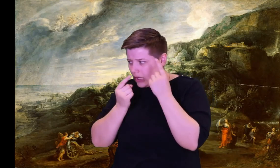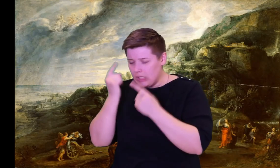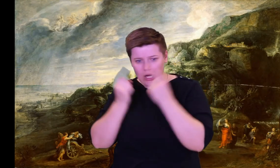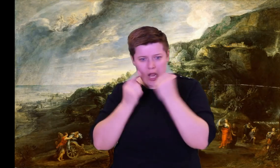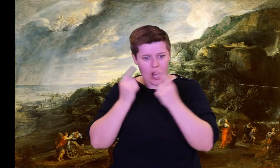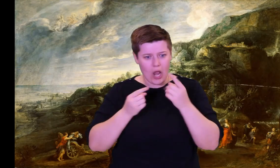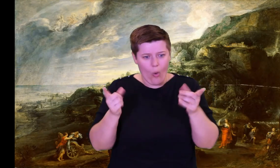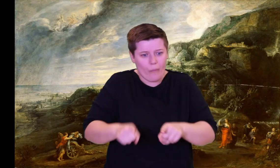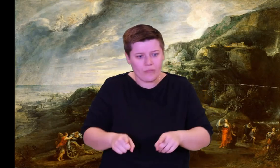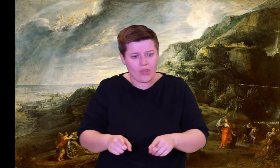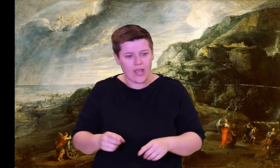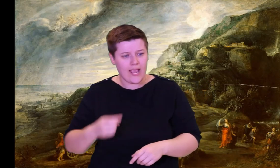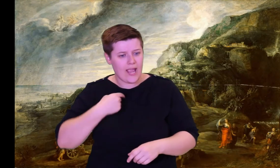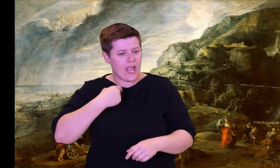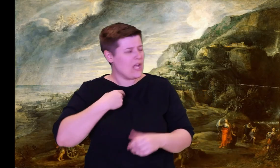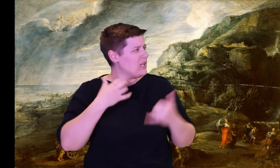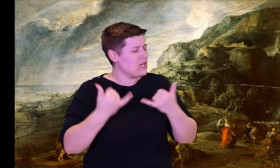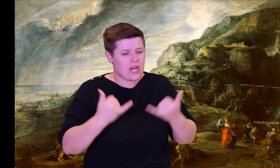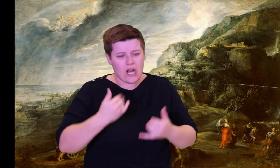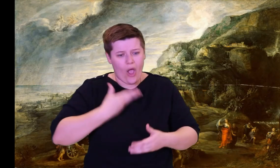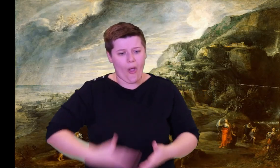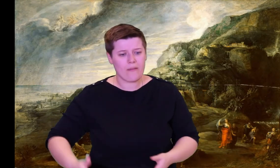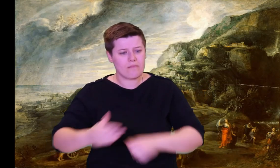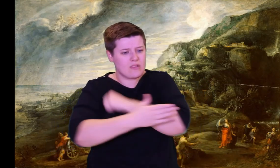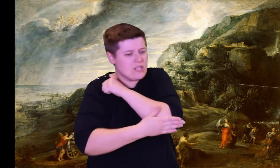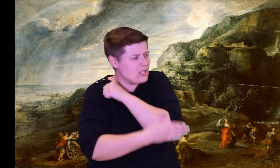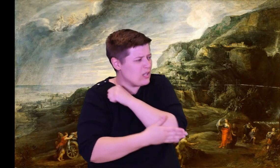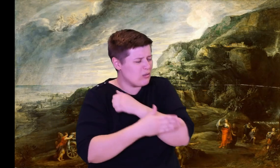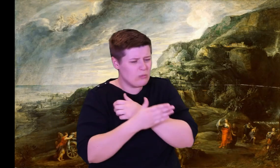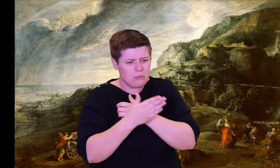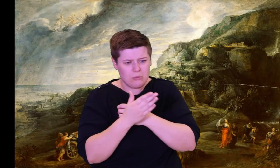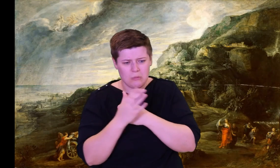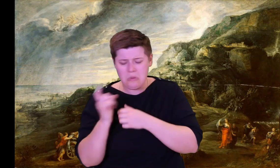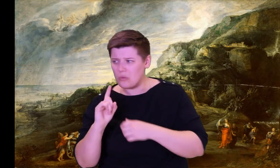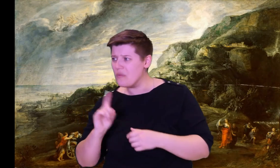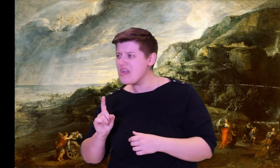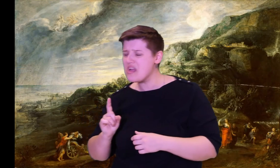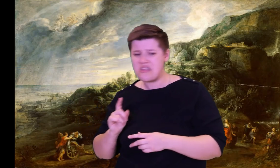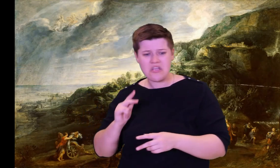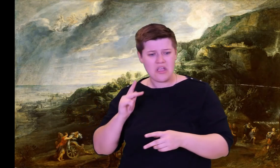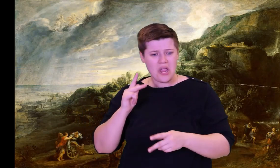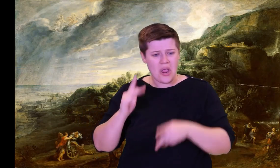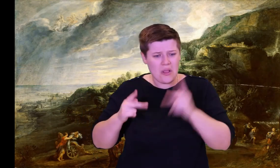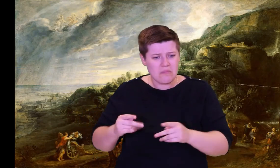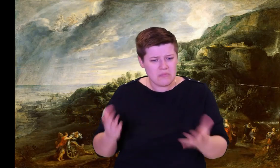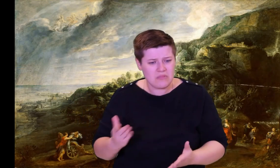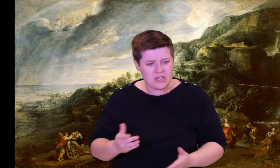I heard the sound of female voices. Is it nymphs, who frequent the craggy mountaintops,